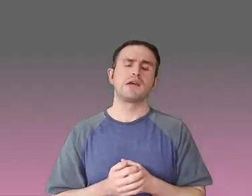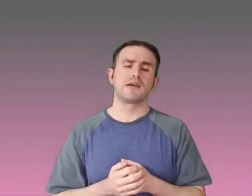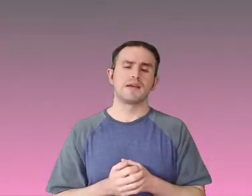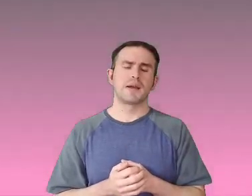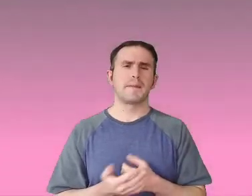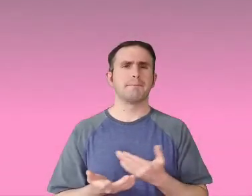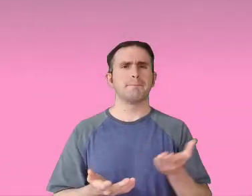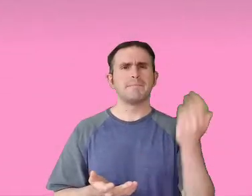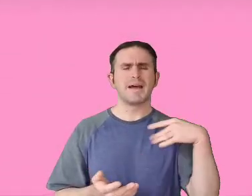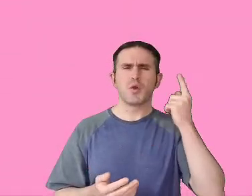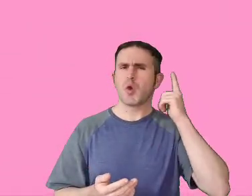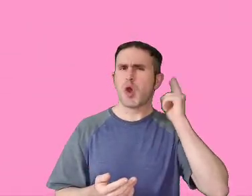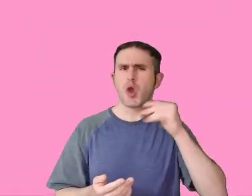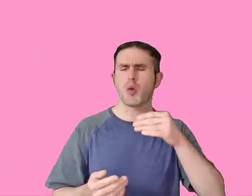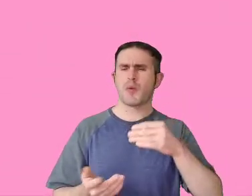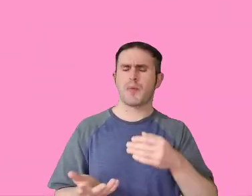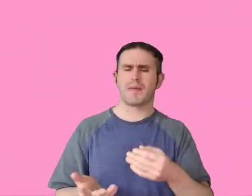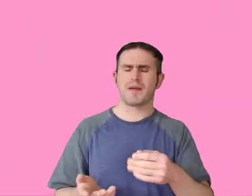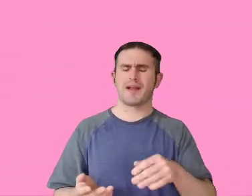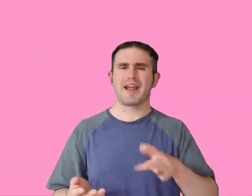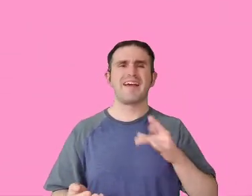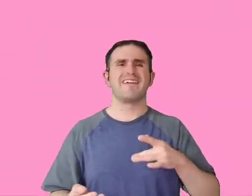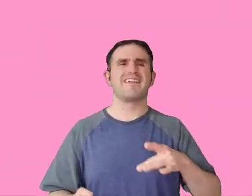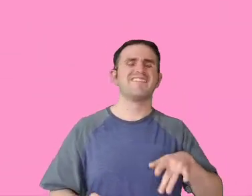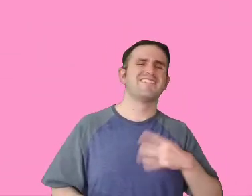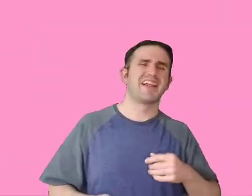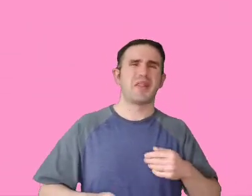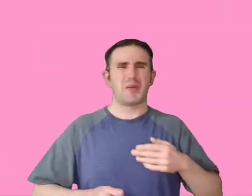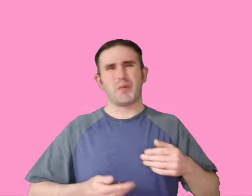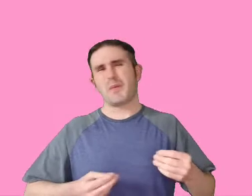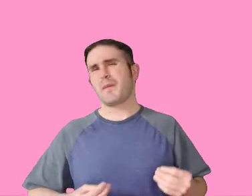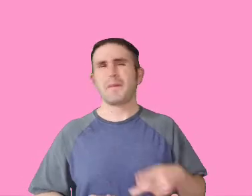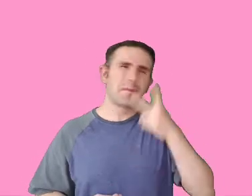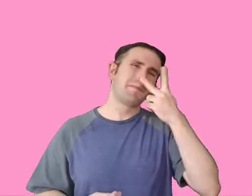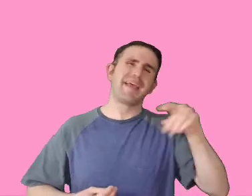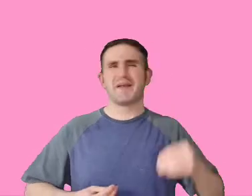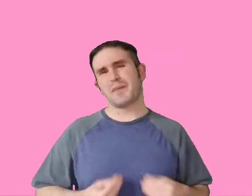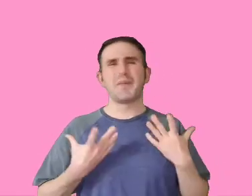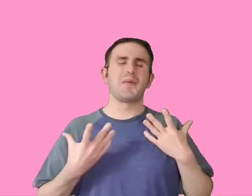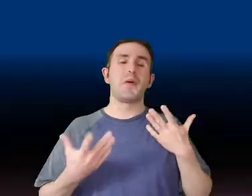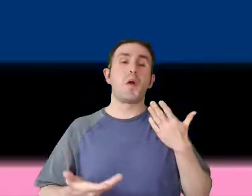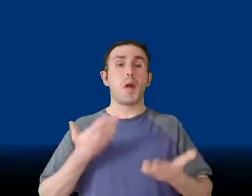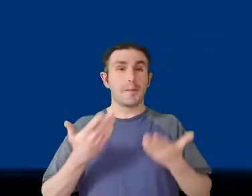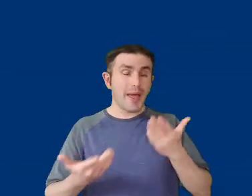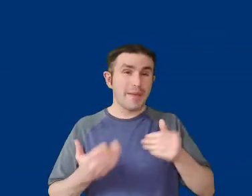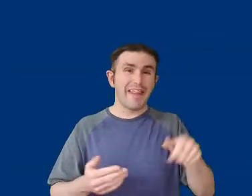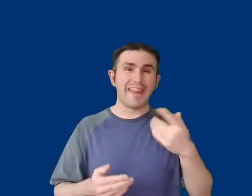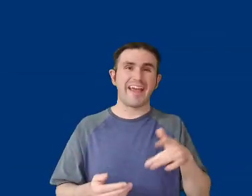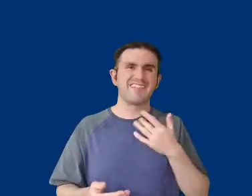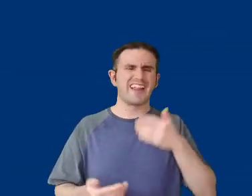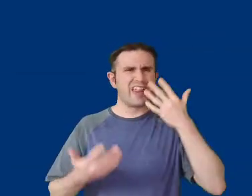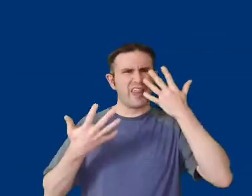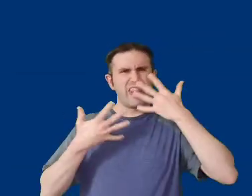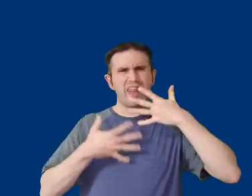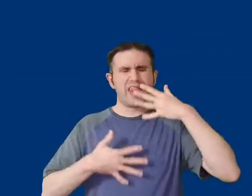um... I'm tickled pink? Or maybe someone describes themselves as feeling blue?